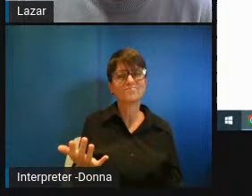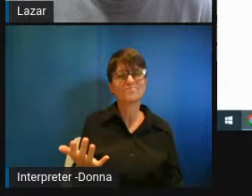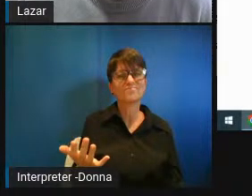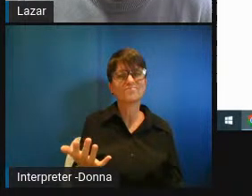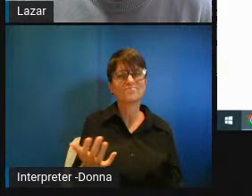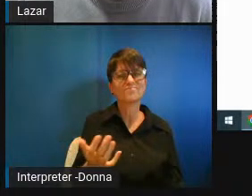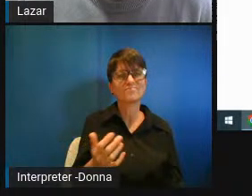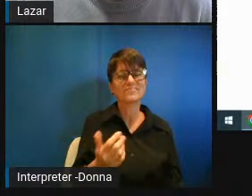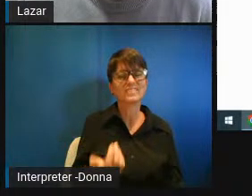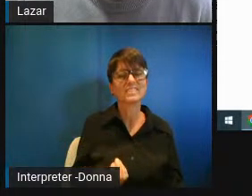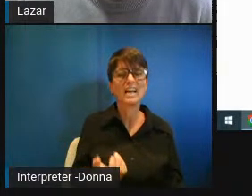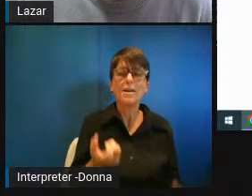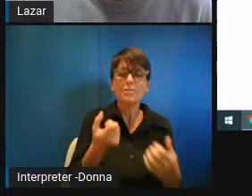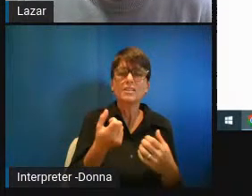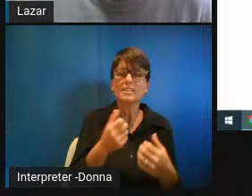it feels like it did not.